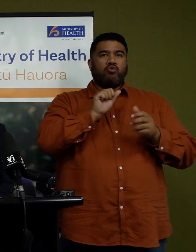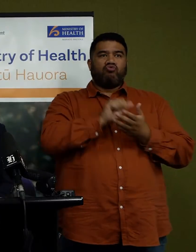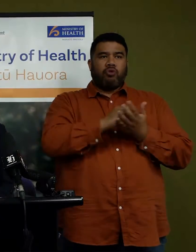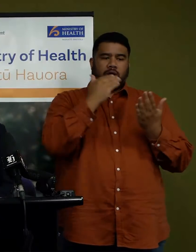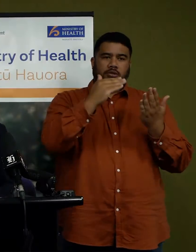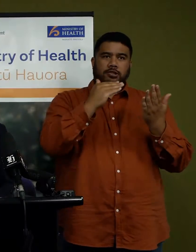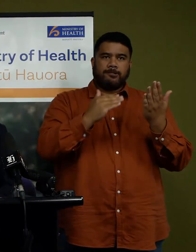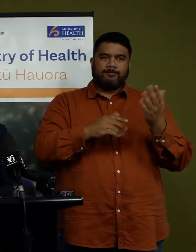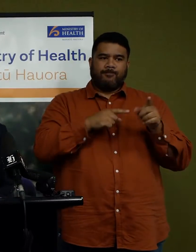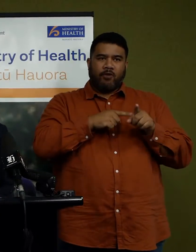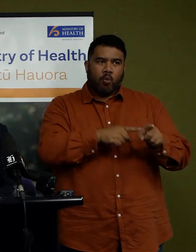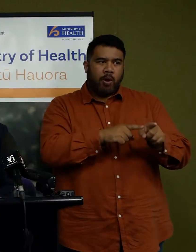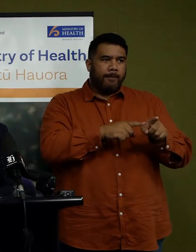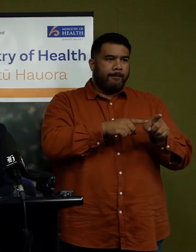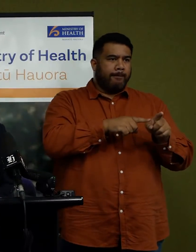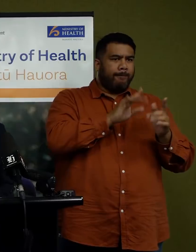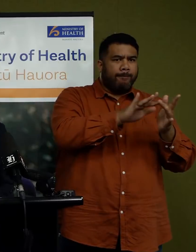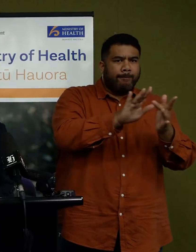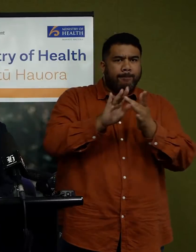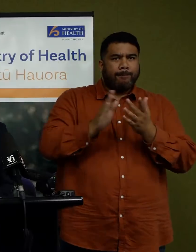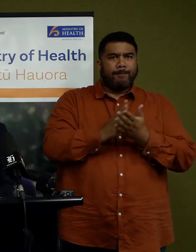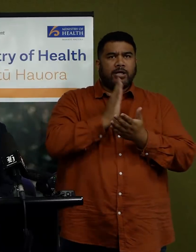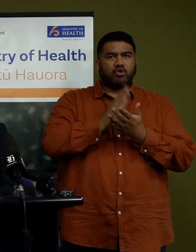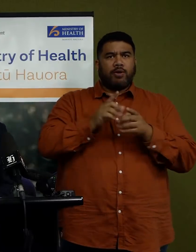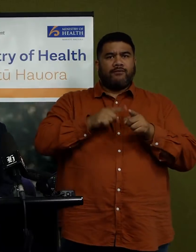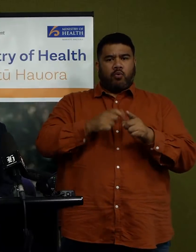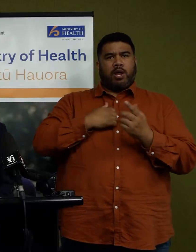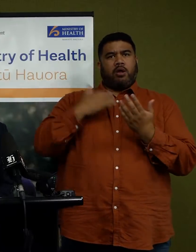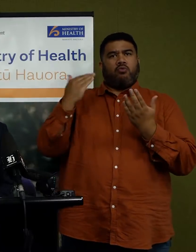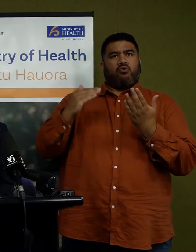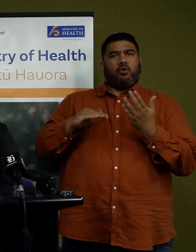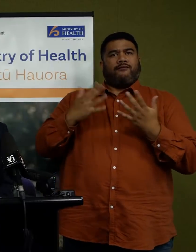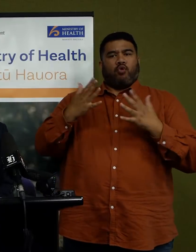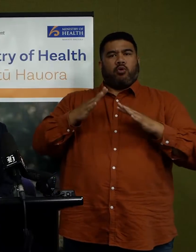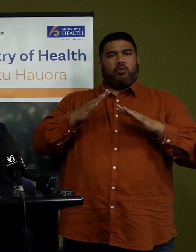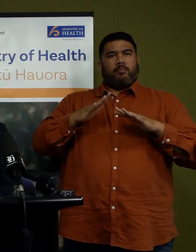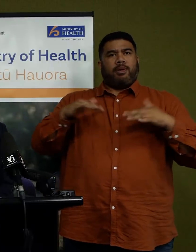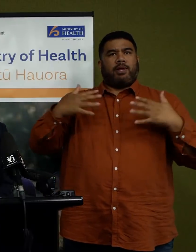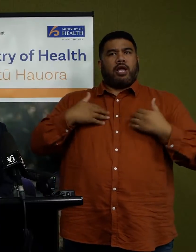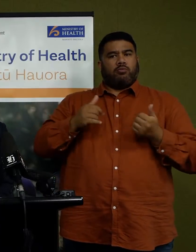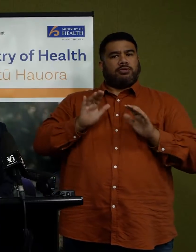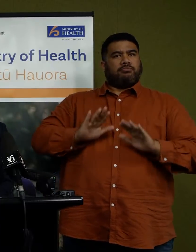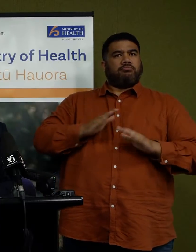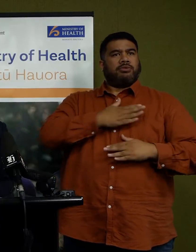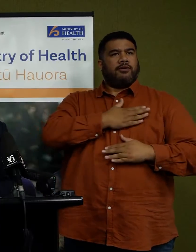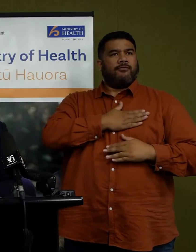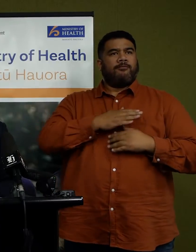the appropriate public health measures. In terms of the schools, anyone else being isolated or being monitored